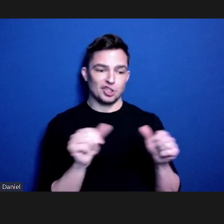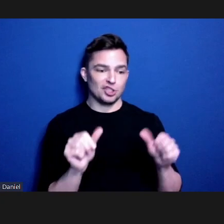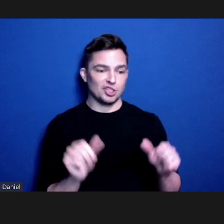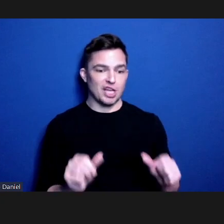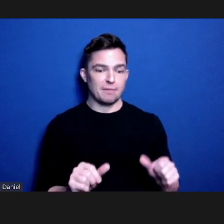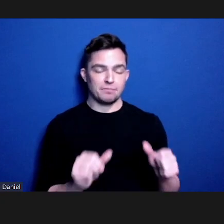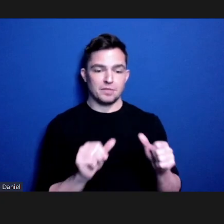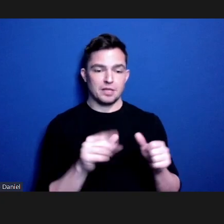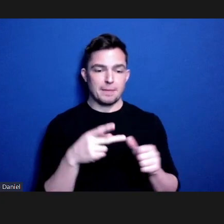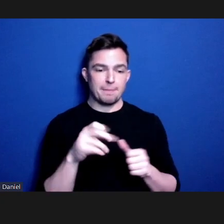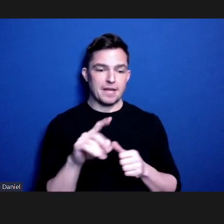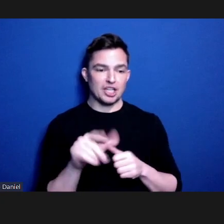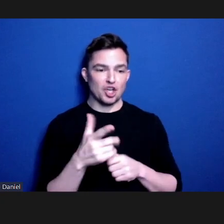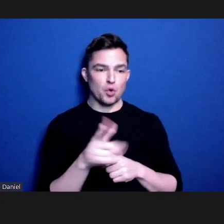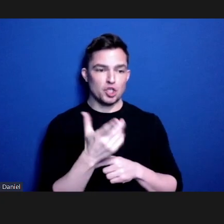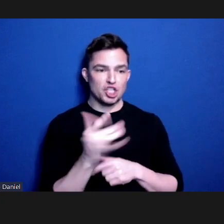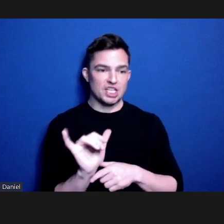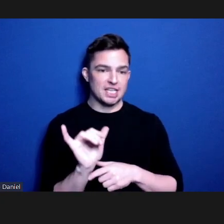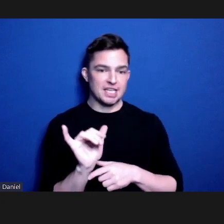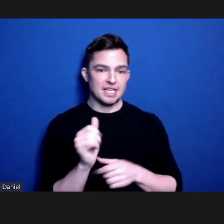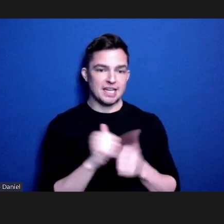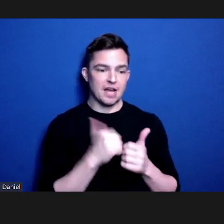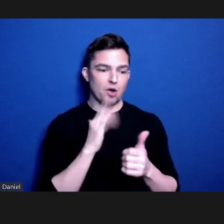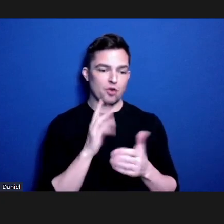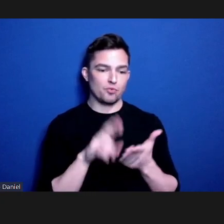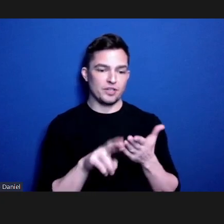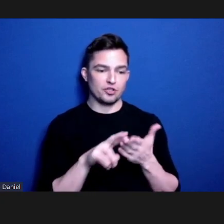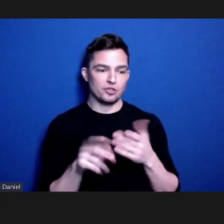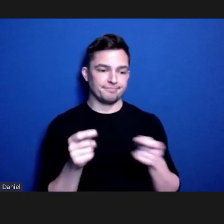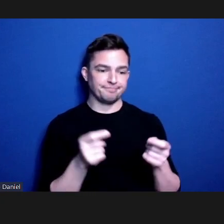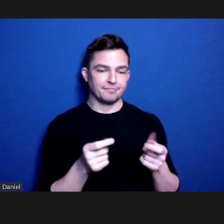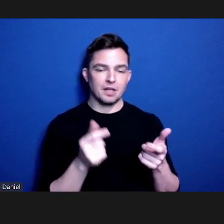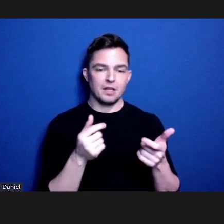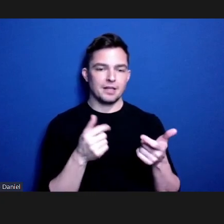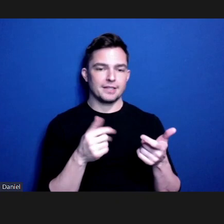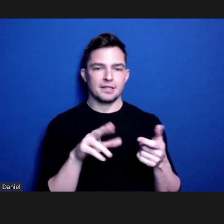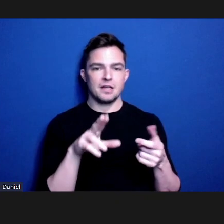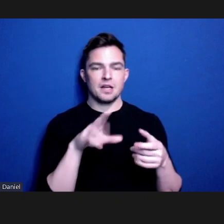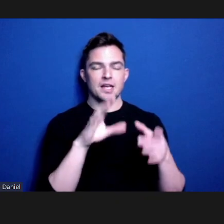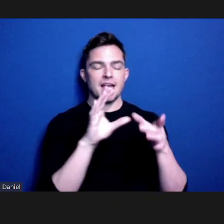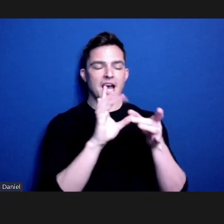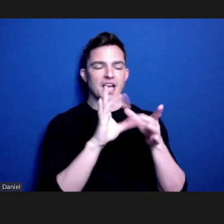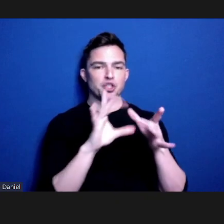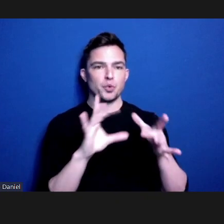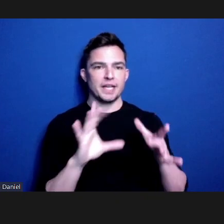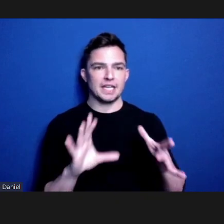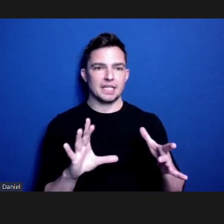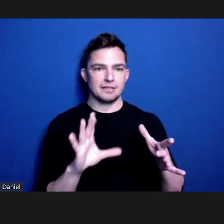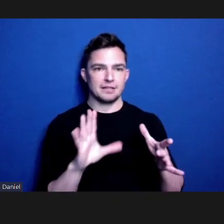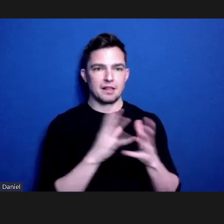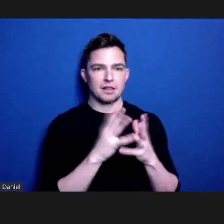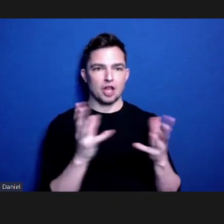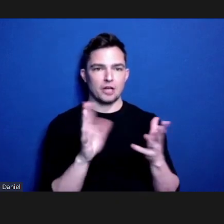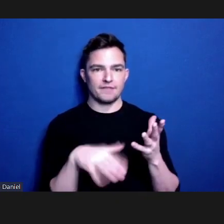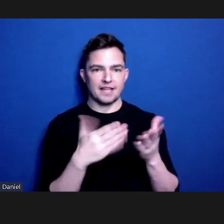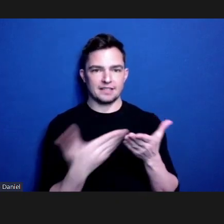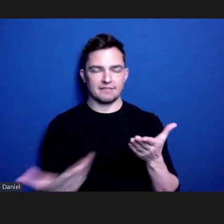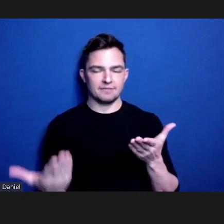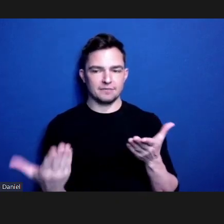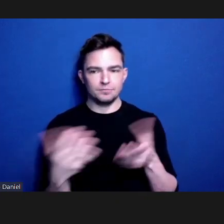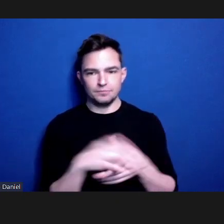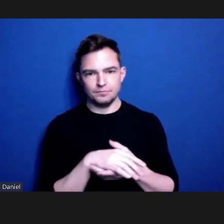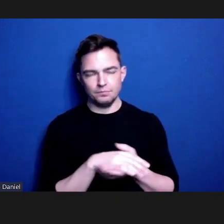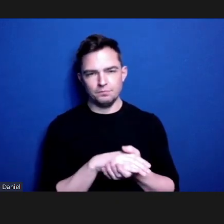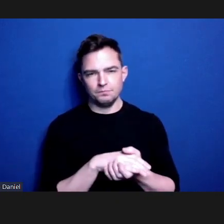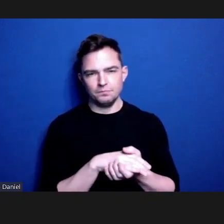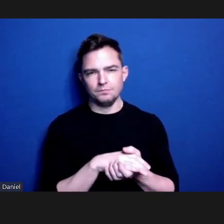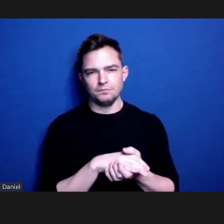research. So it's undoing a lot of that, you know, and also asking myself, you know, when